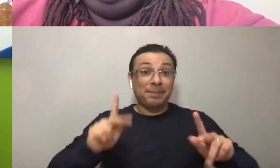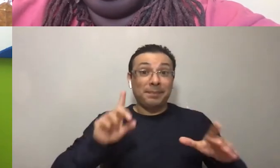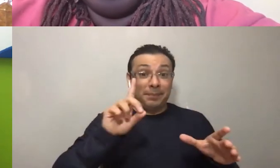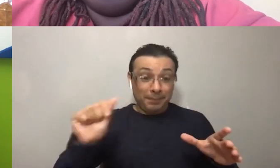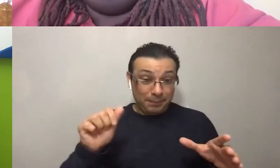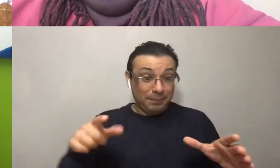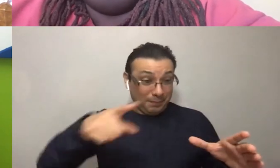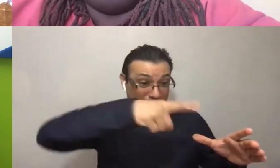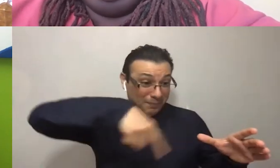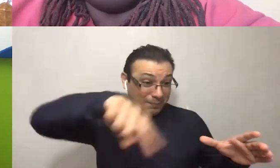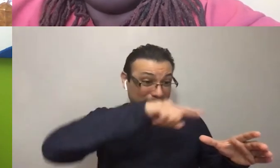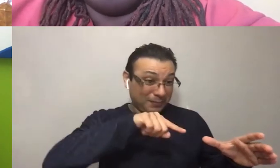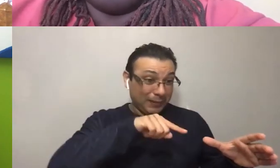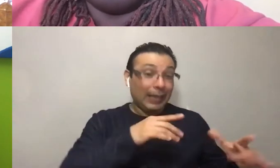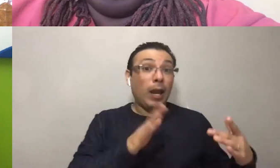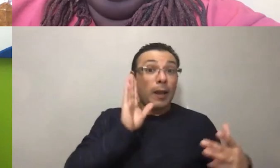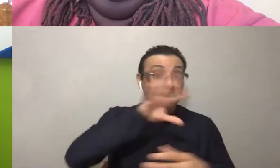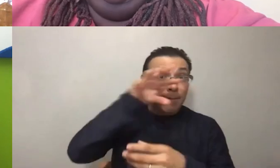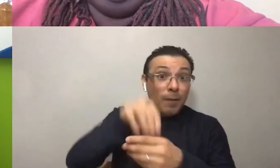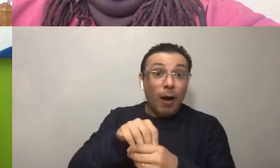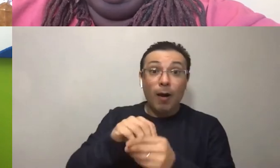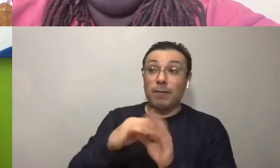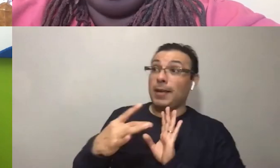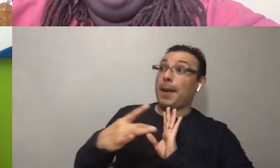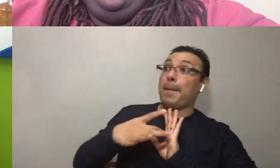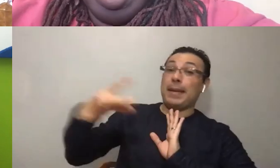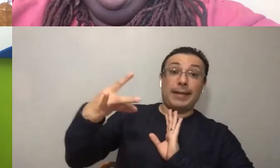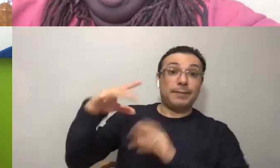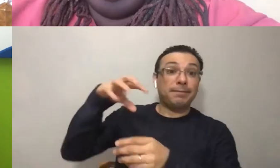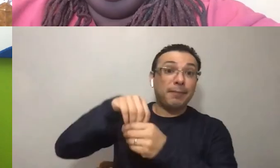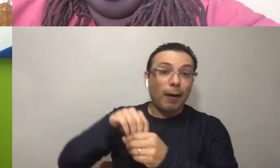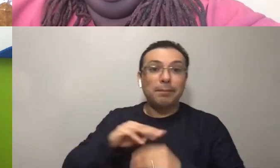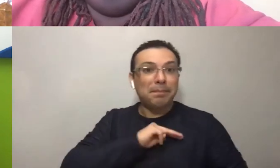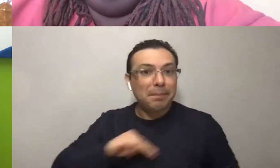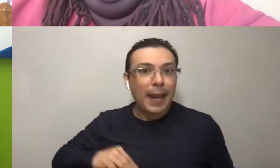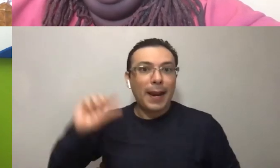I would encourage people—other than myself—to run for office.